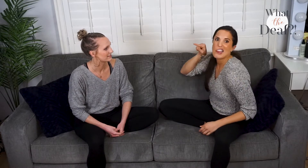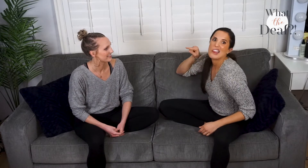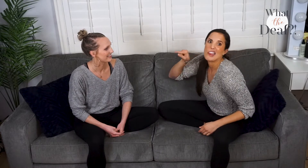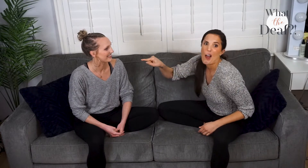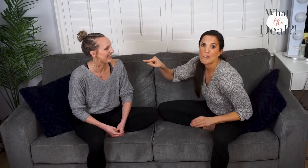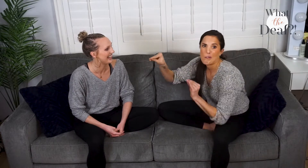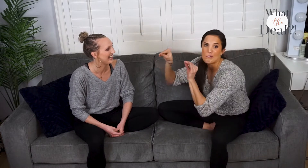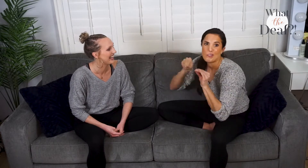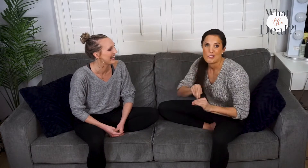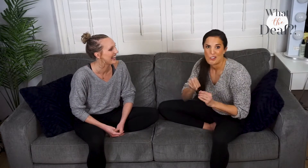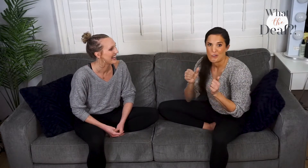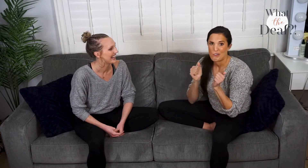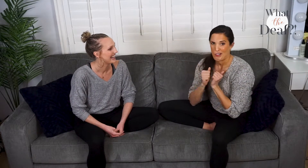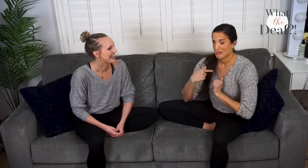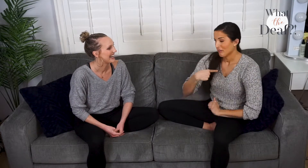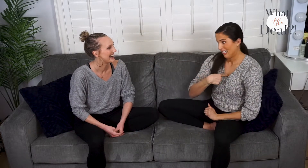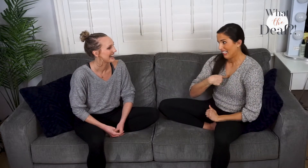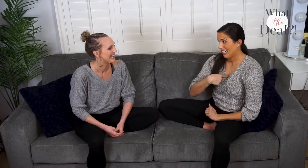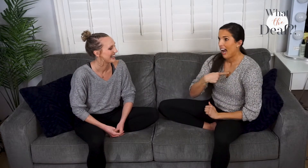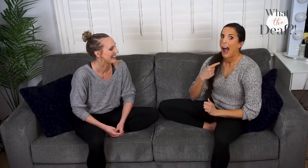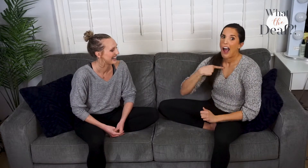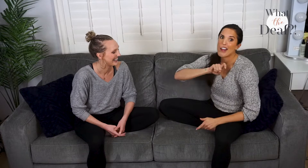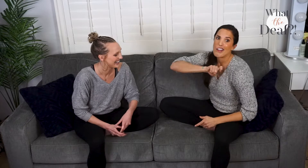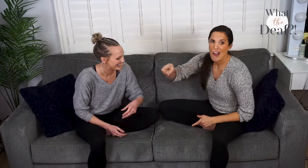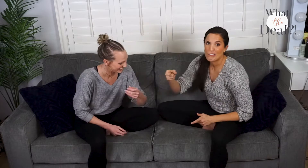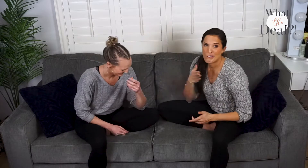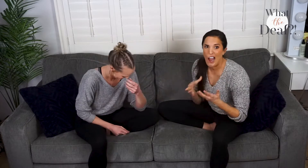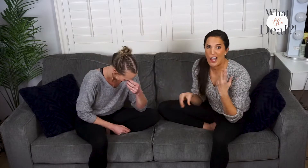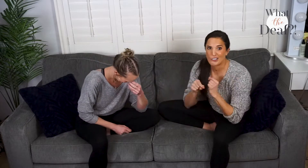because that one, Carly moved in with me and I gave her my extra key.